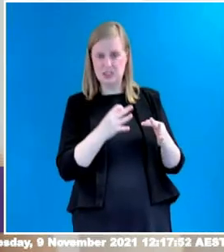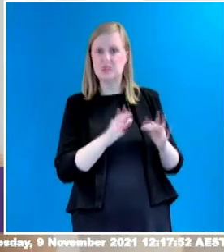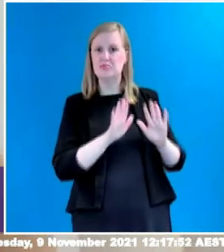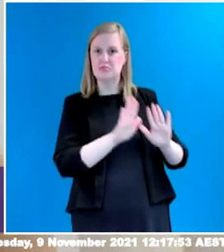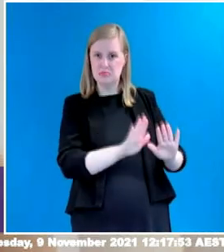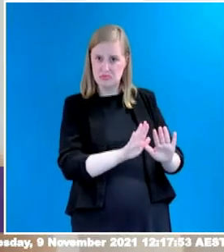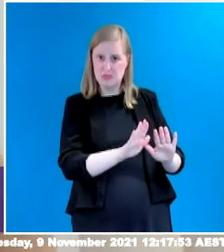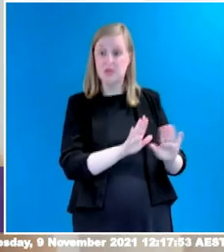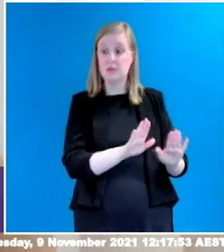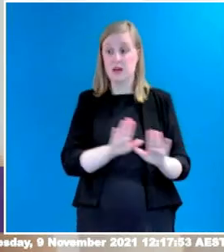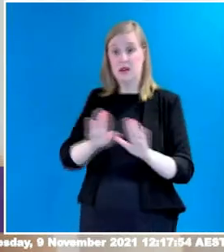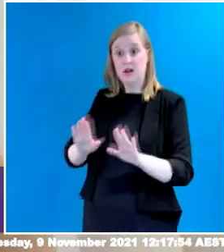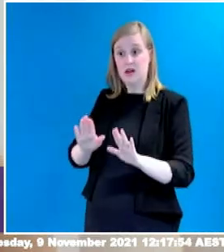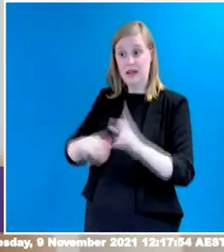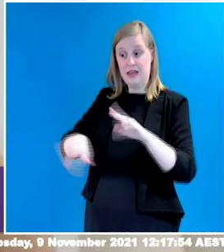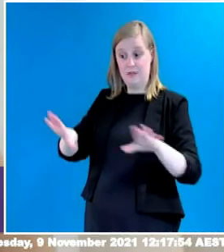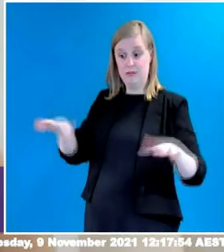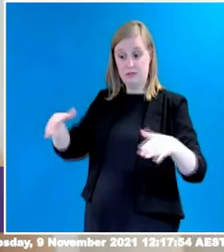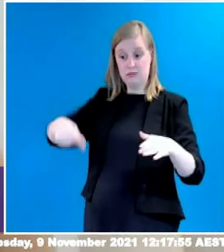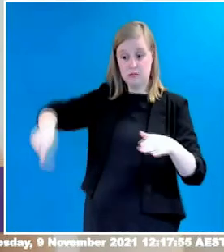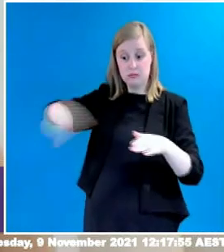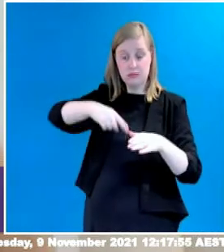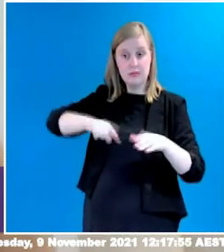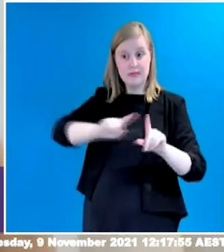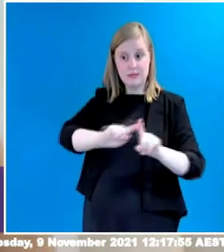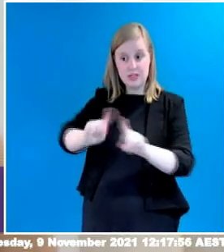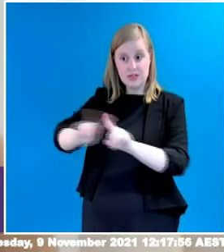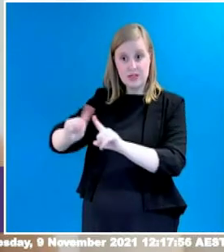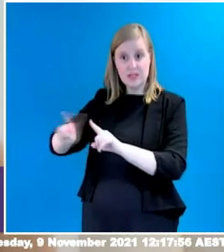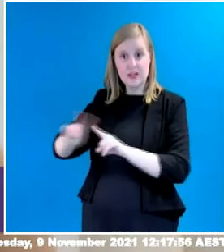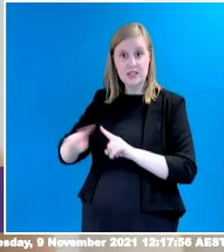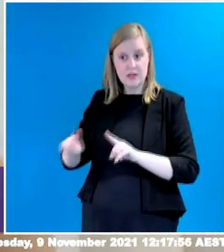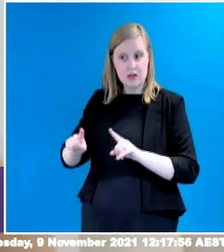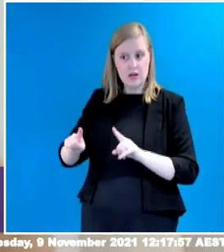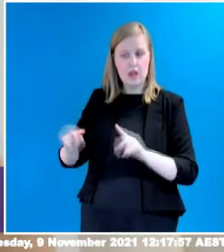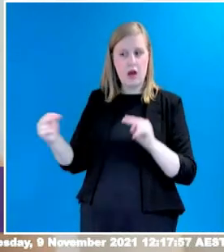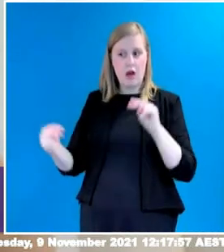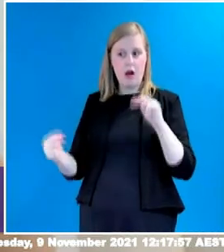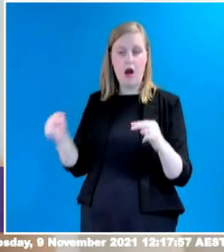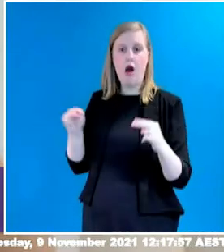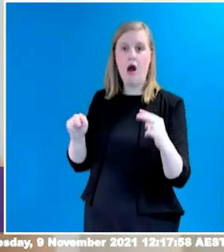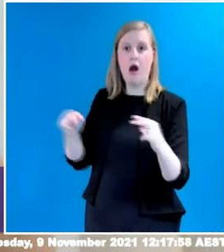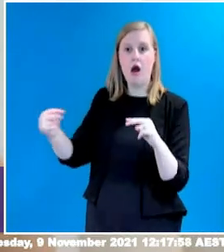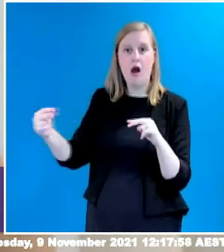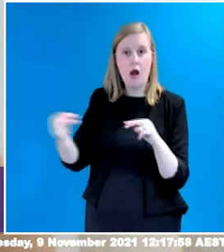decision-making process actually means that decisions are starting to look different.